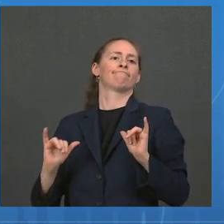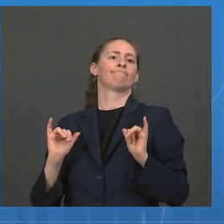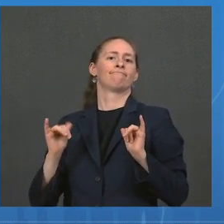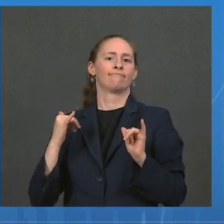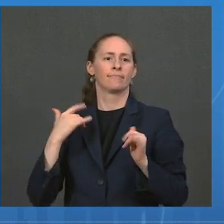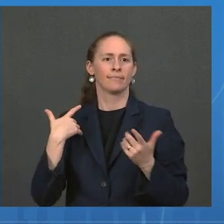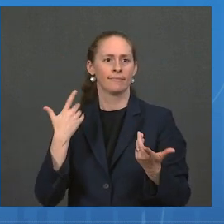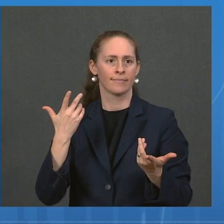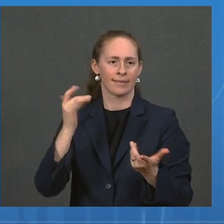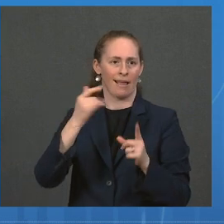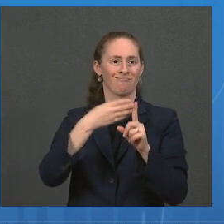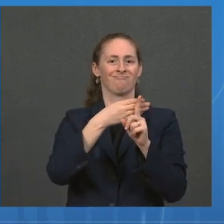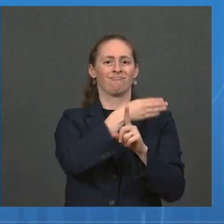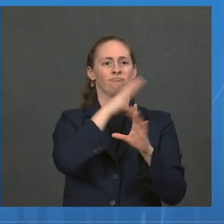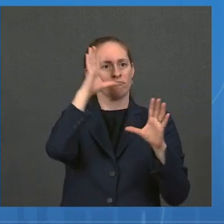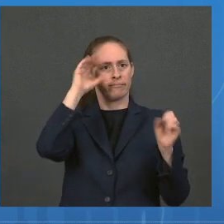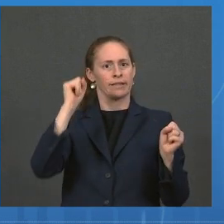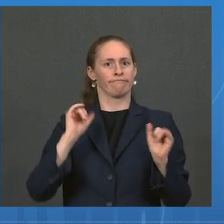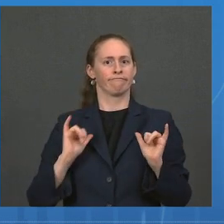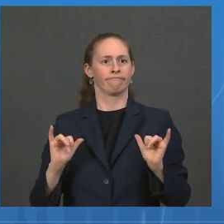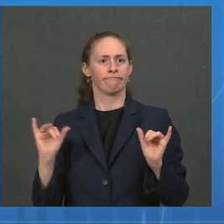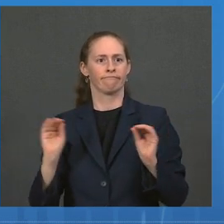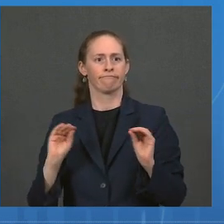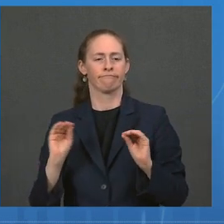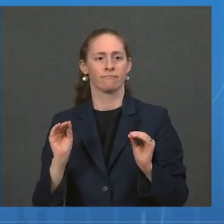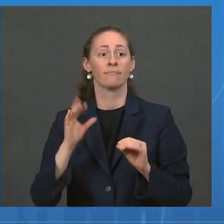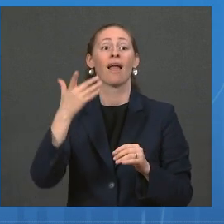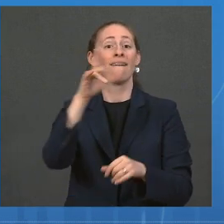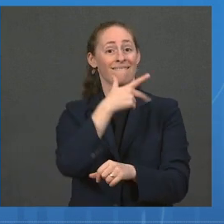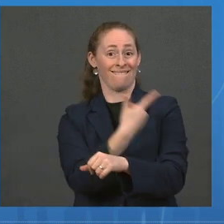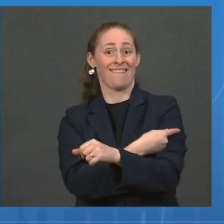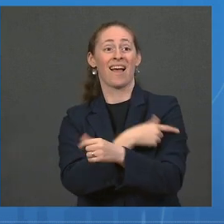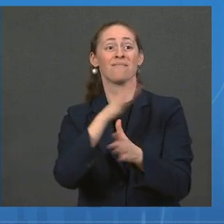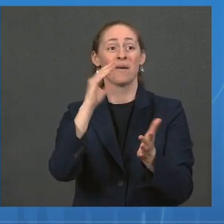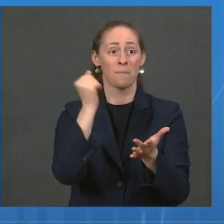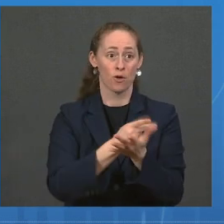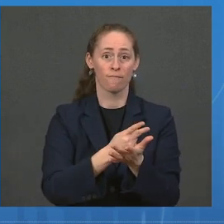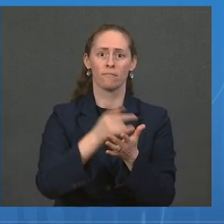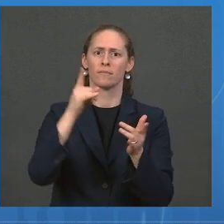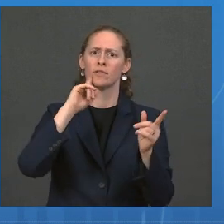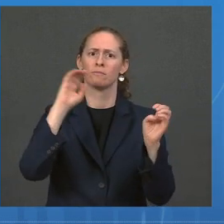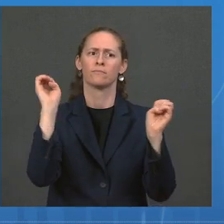where the vaccine became approved for emergency use by the FDA and CDC